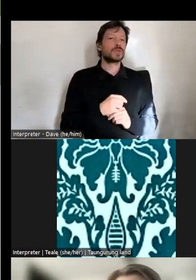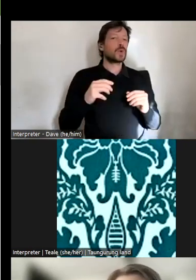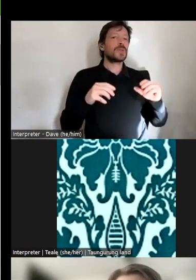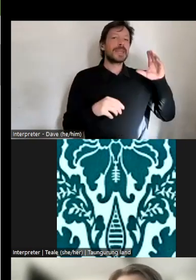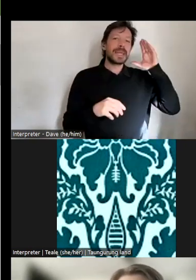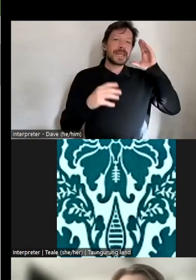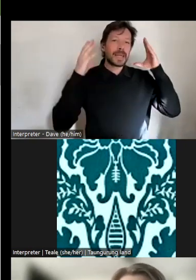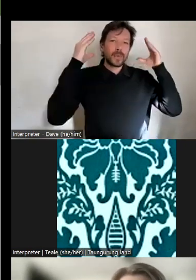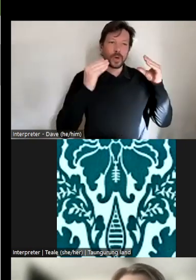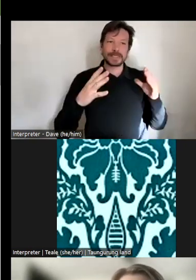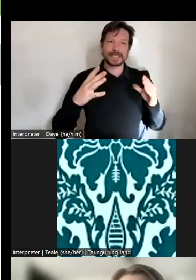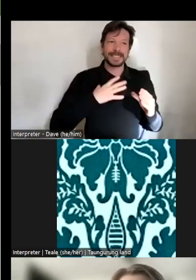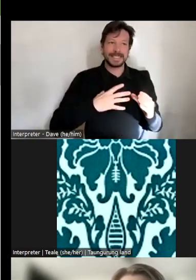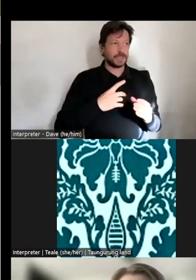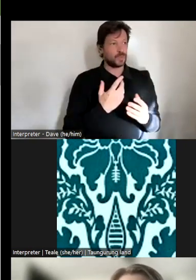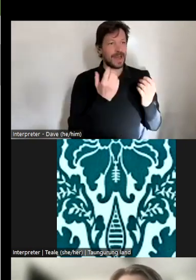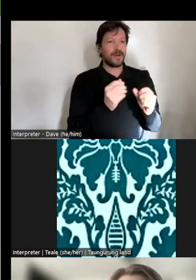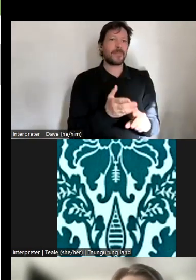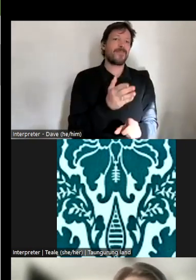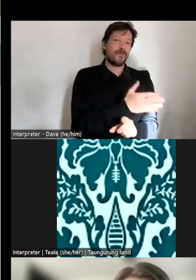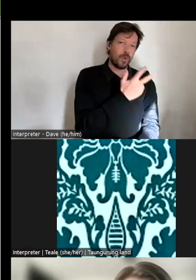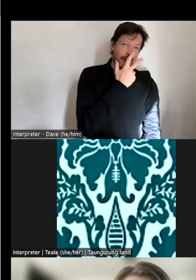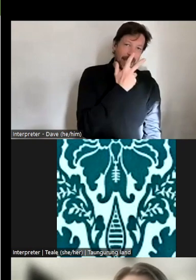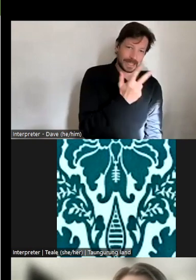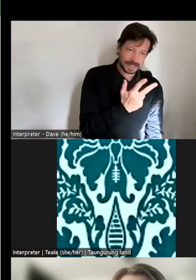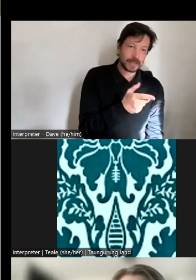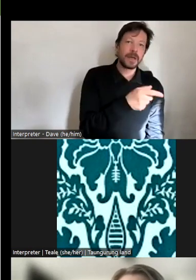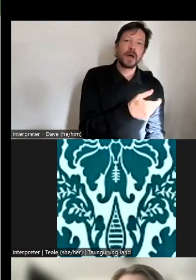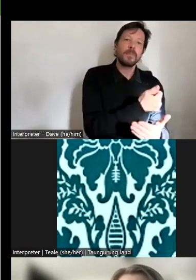and be permanent, moderate, severe, or profound,